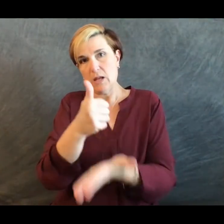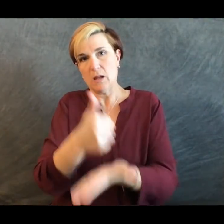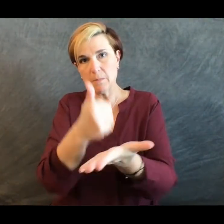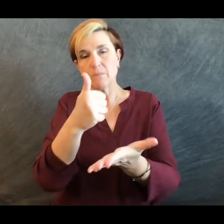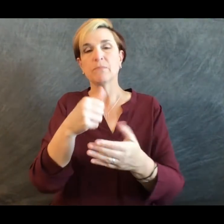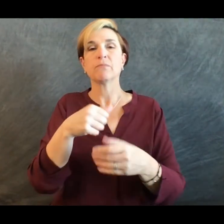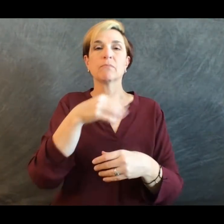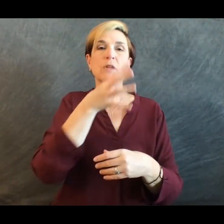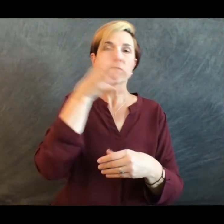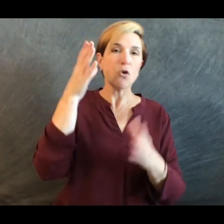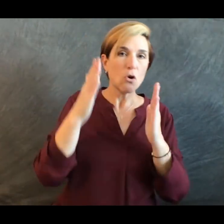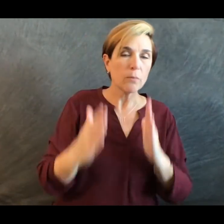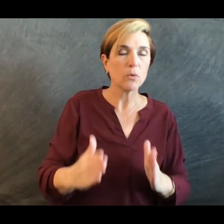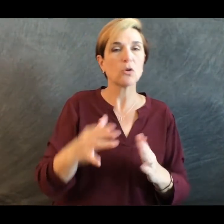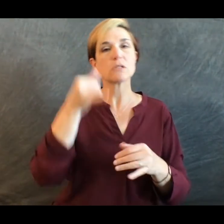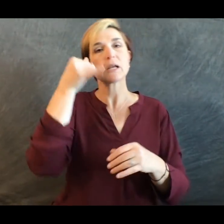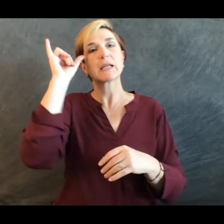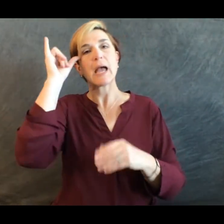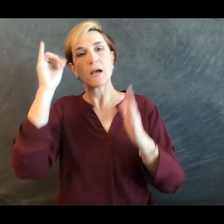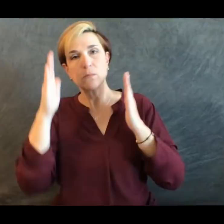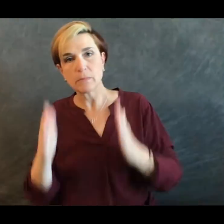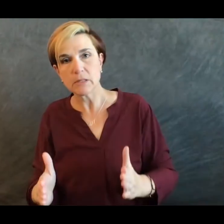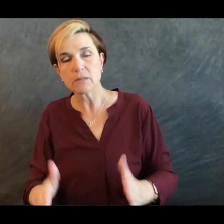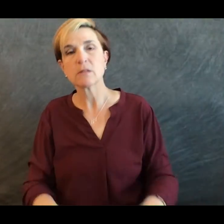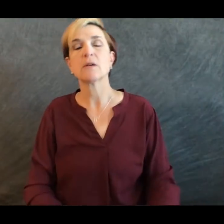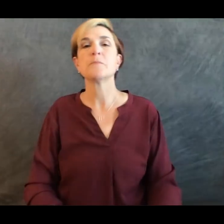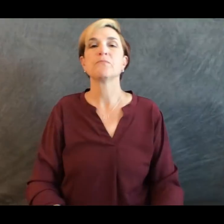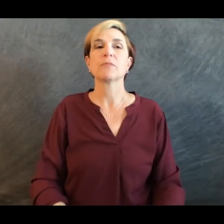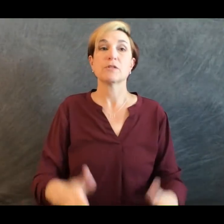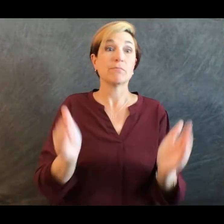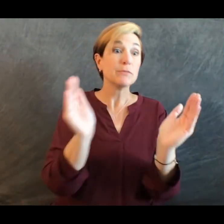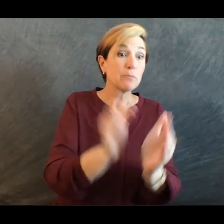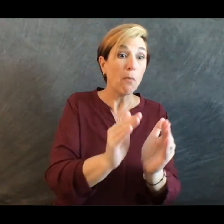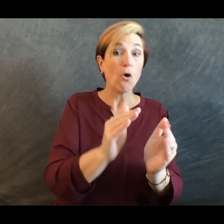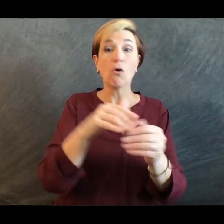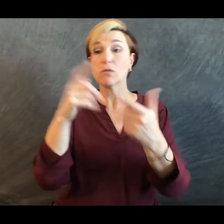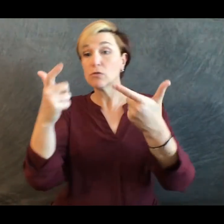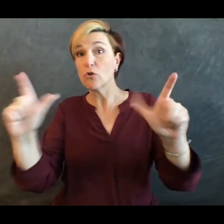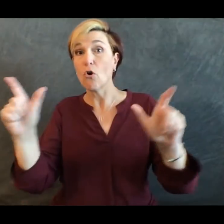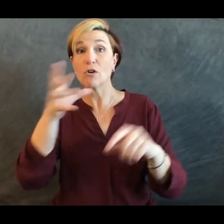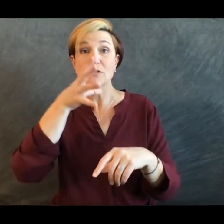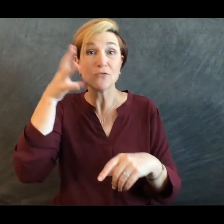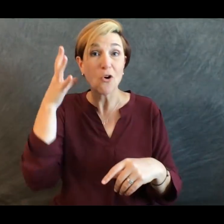be working with these small farmers the big farmers the cattlemen the ranchers